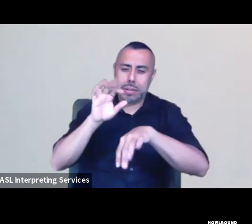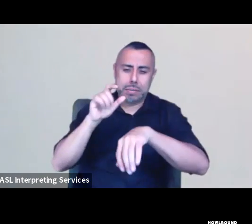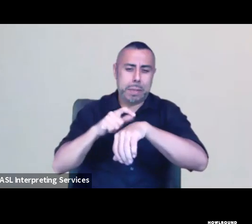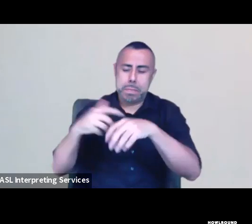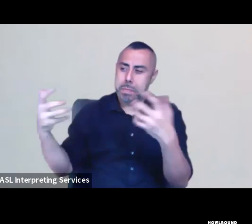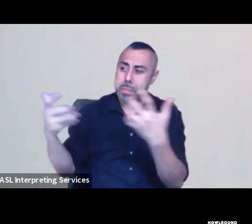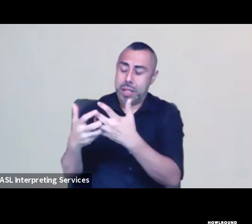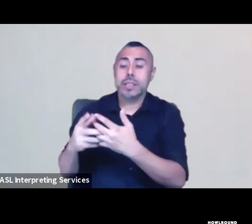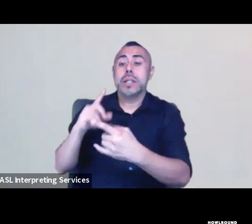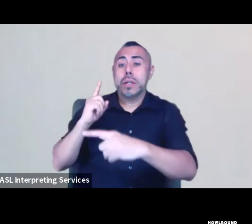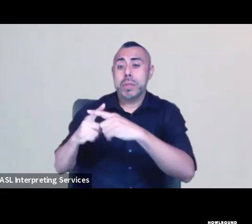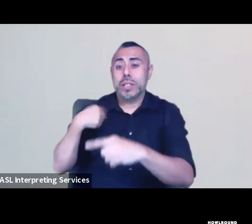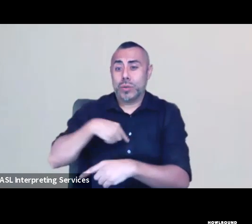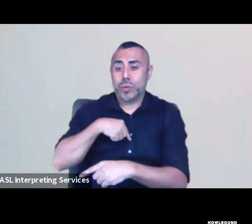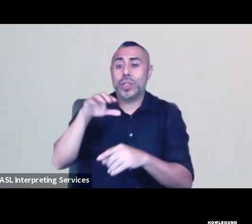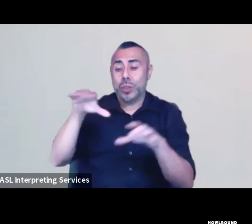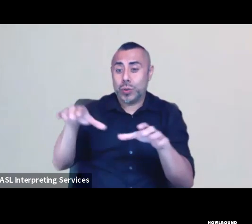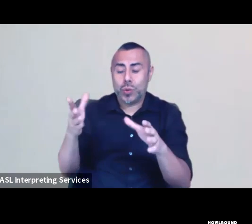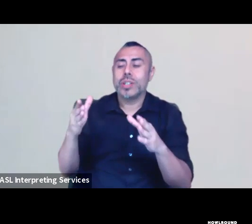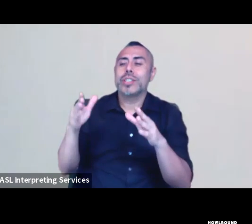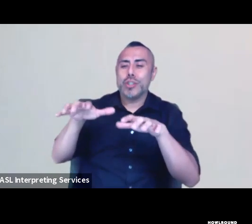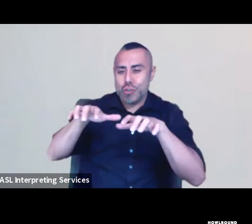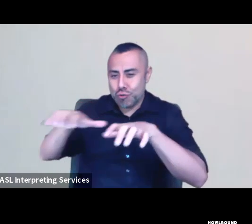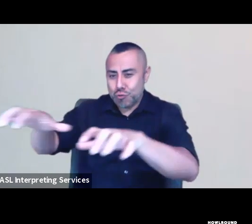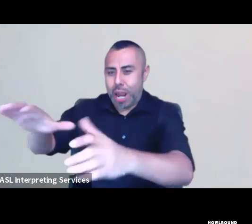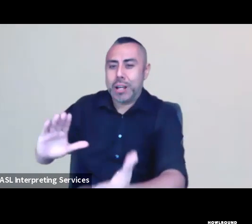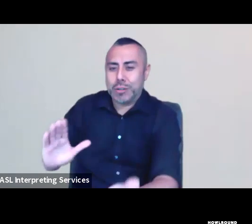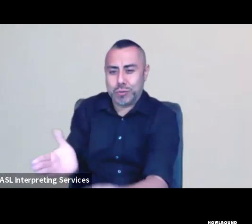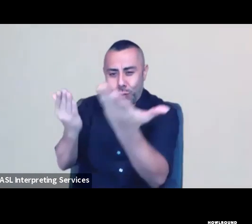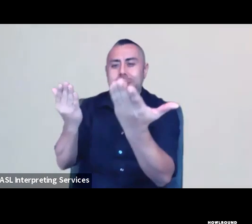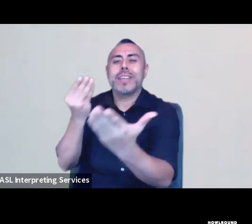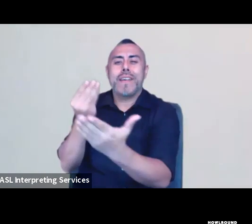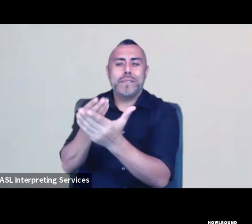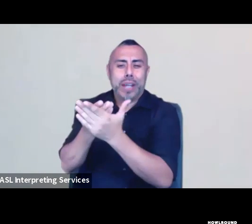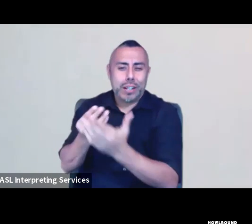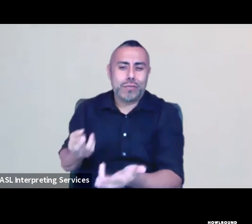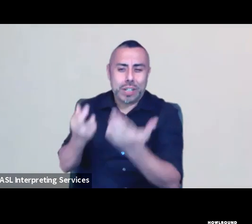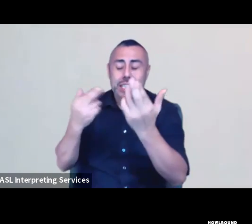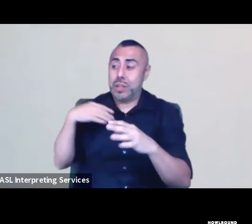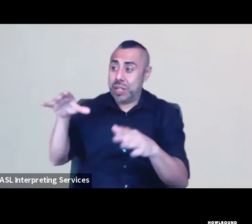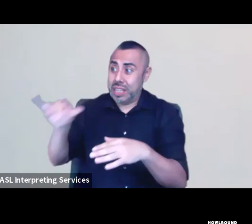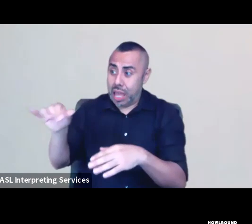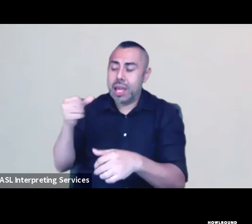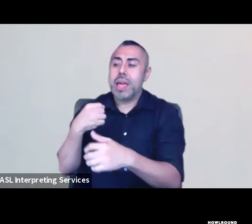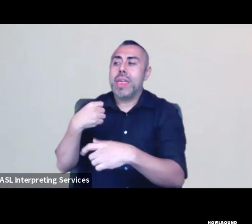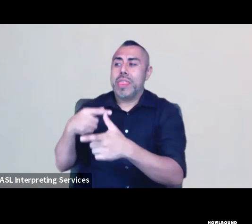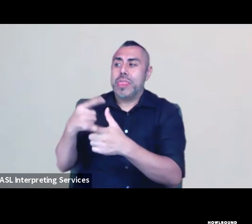so they created a video, we put it up on Indiegogo and that's how we raised the money for that. So I'm talking about things that many of us